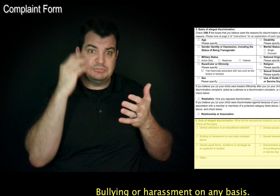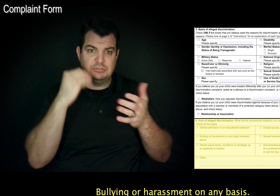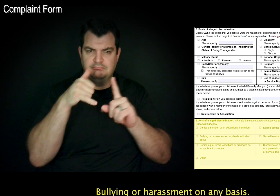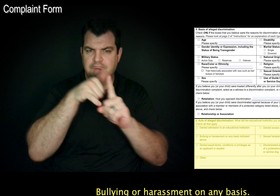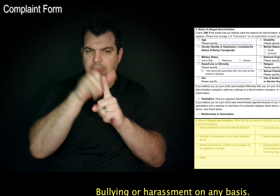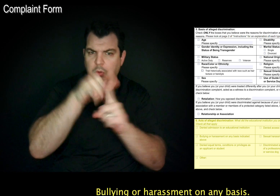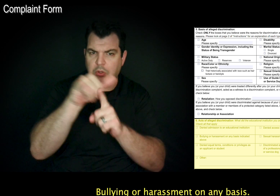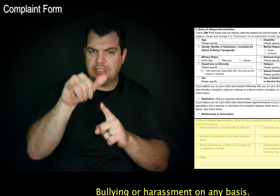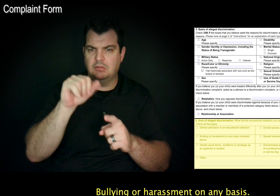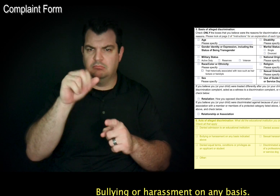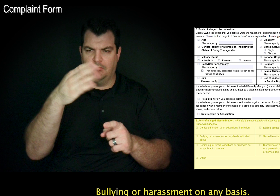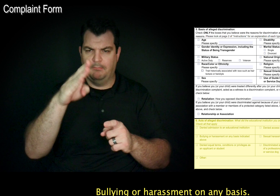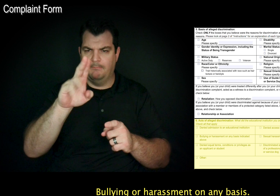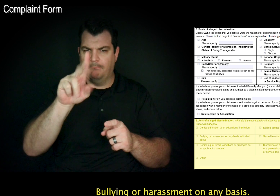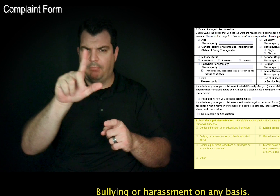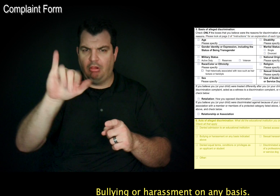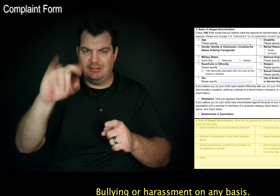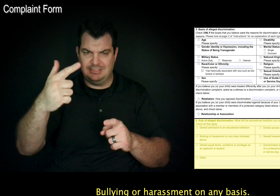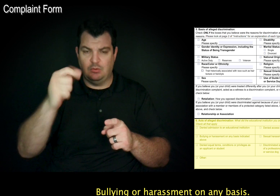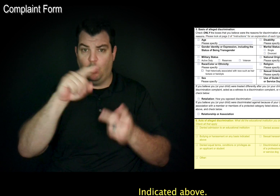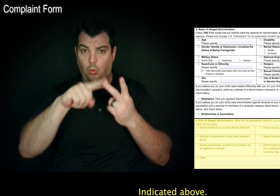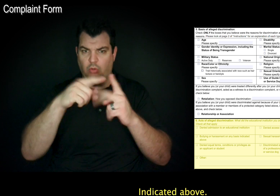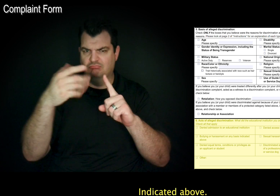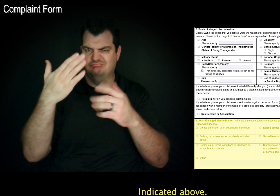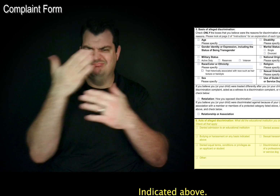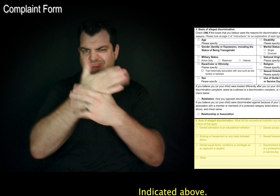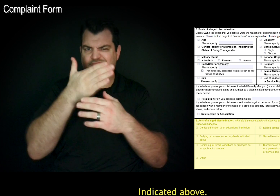Bullying or harassment on any basis. Indicated above.